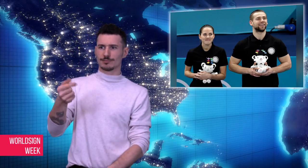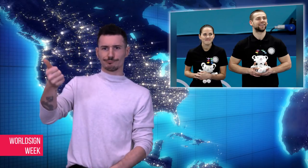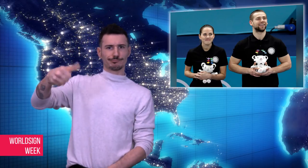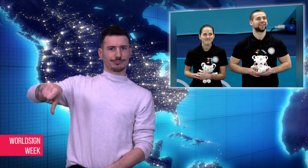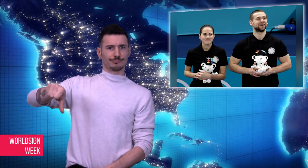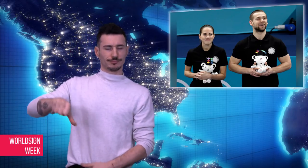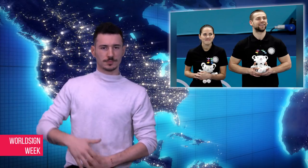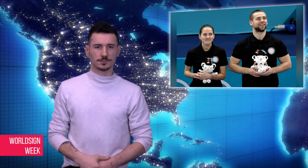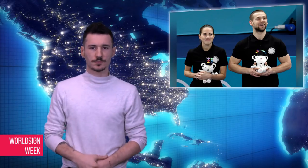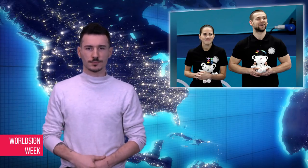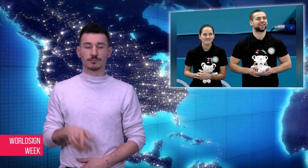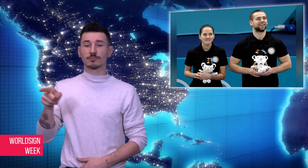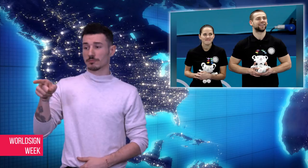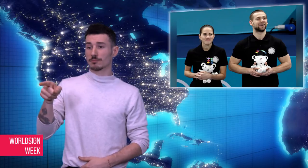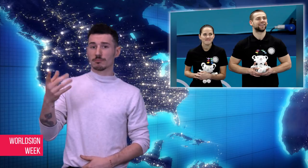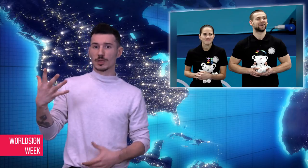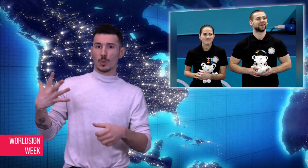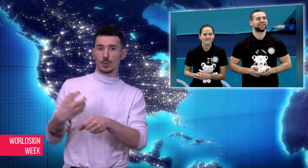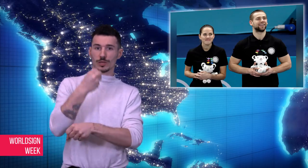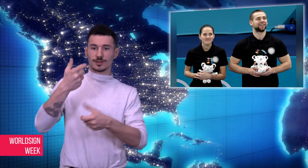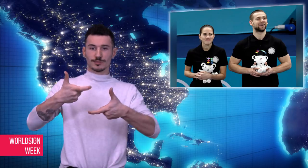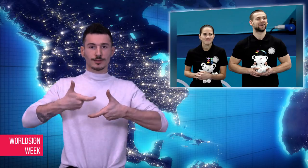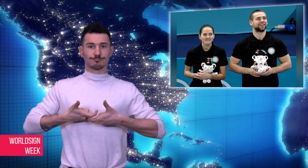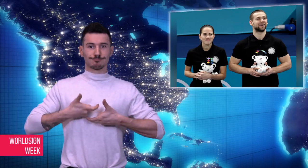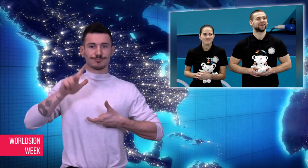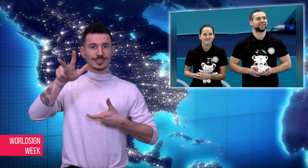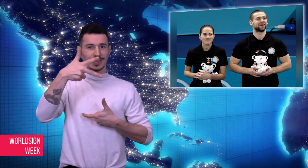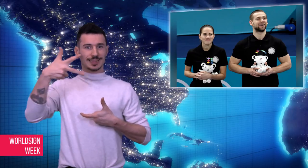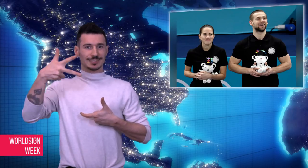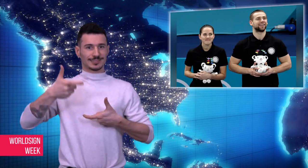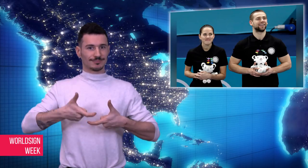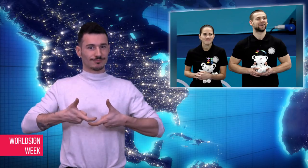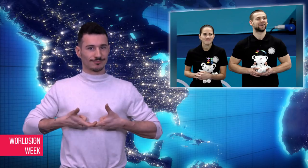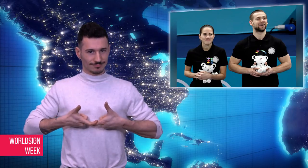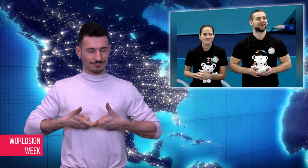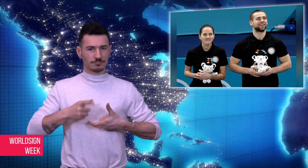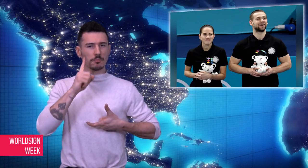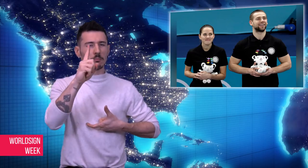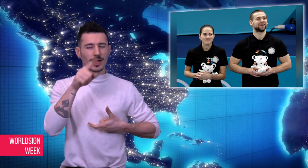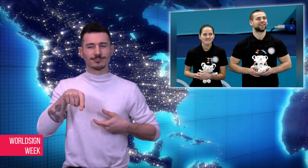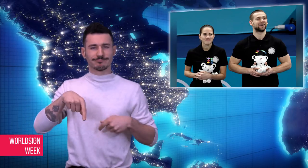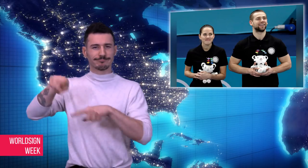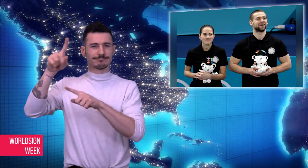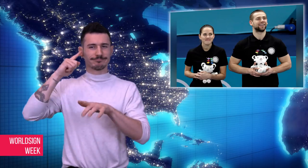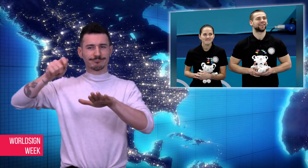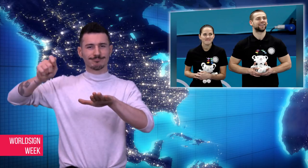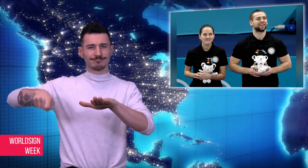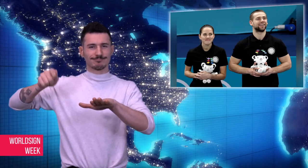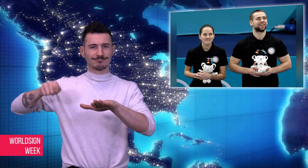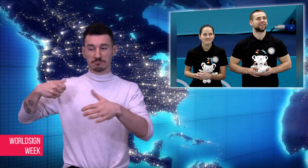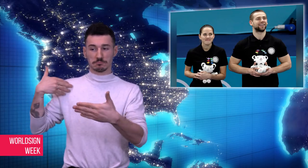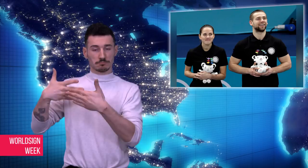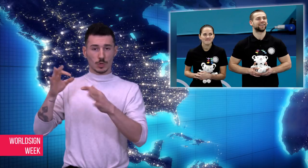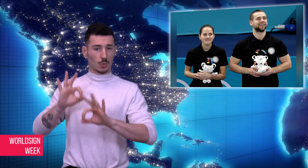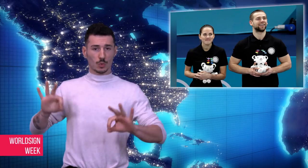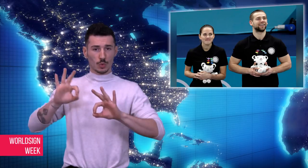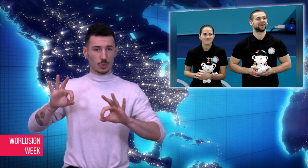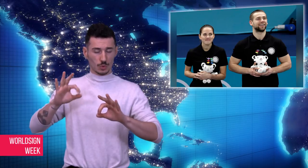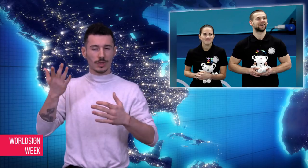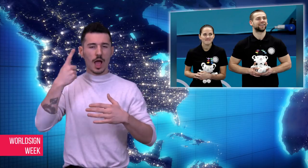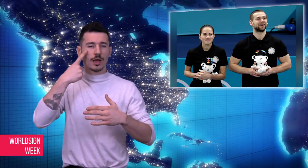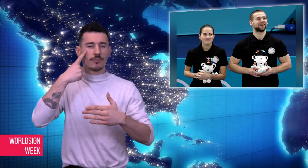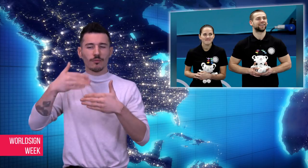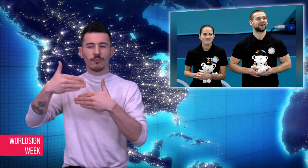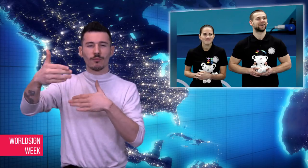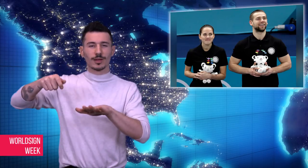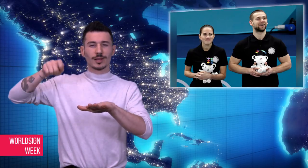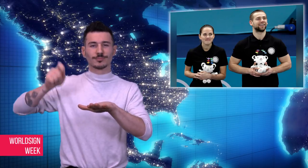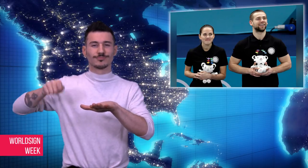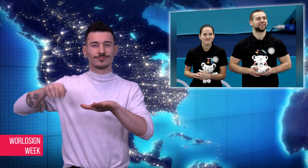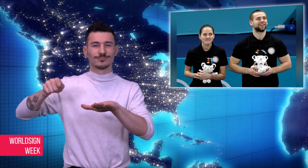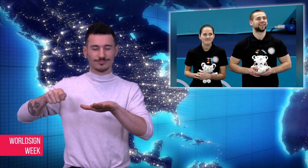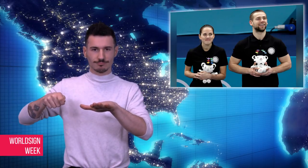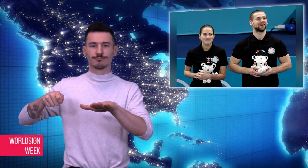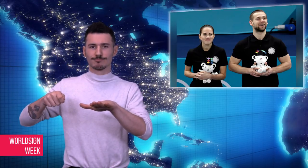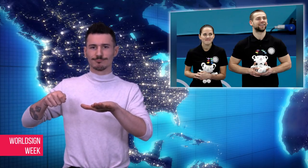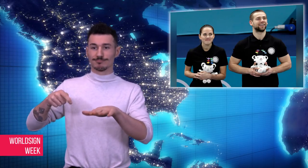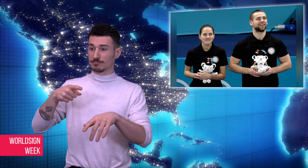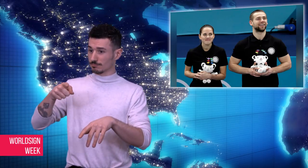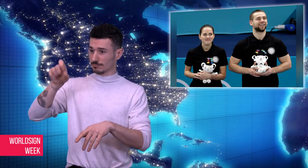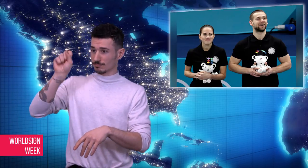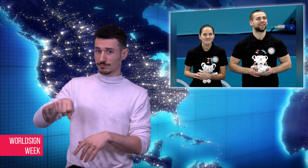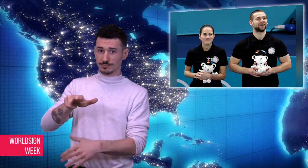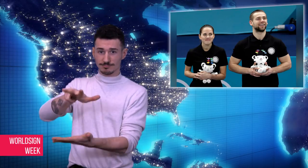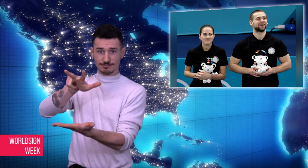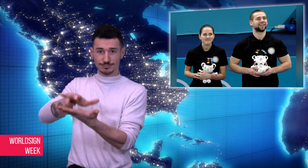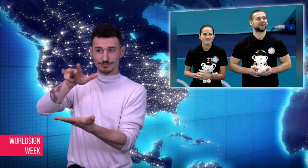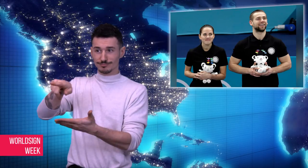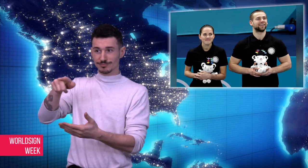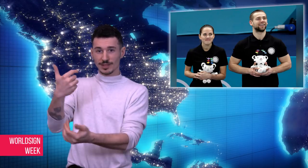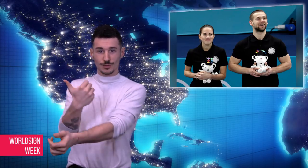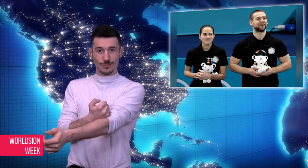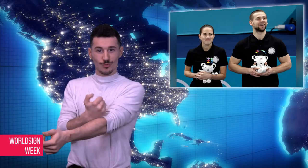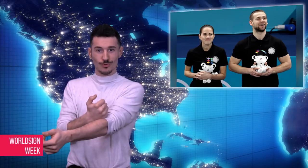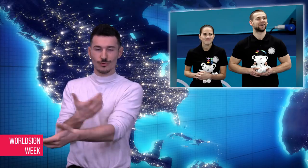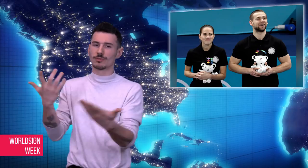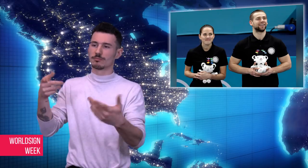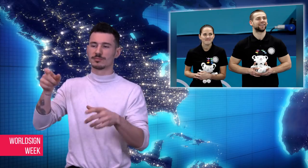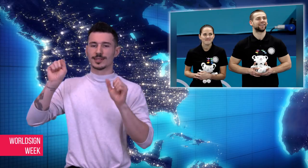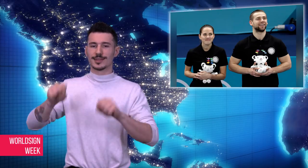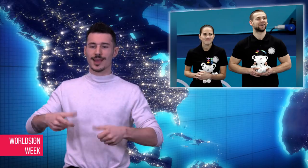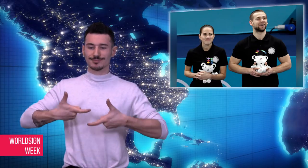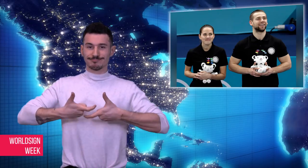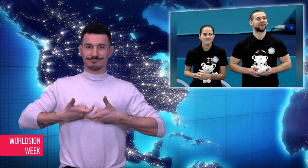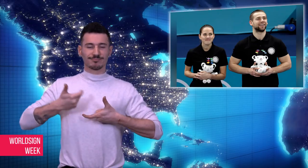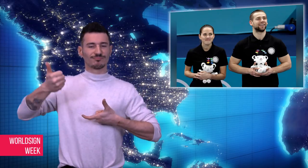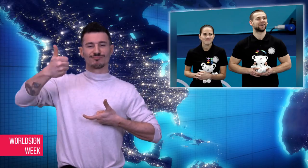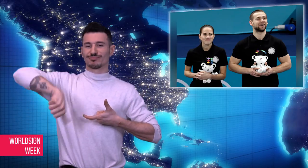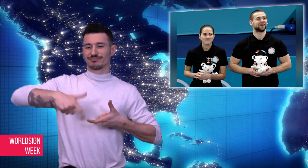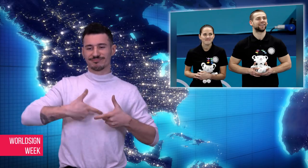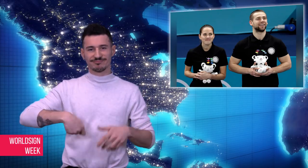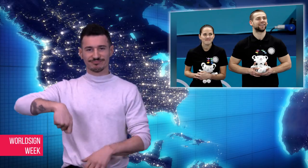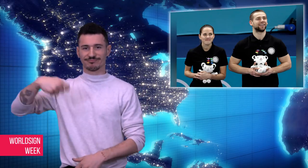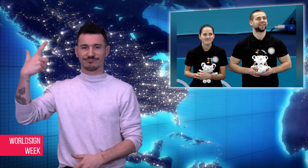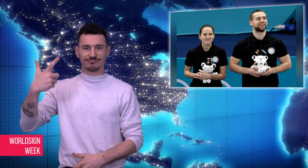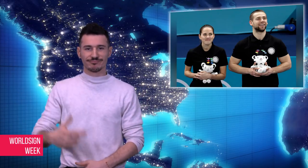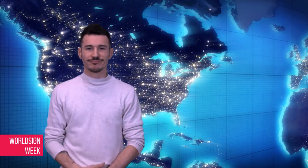lose his bronze medal.